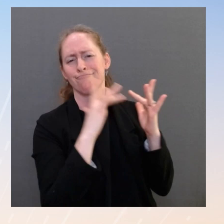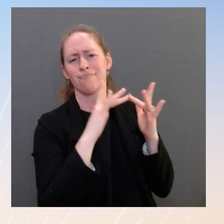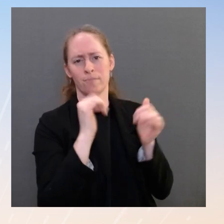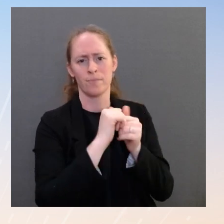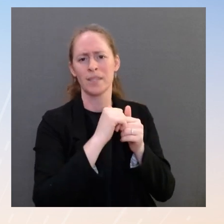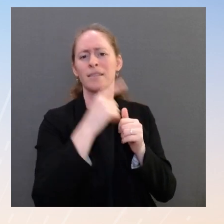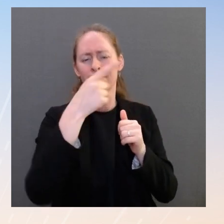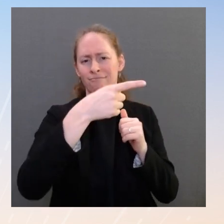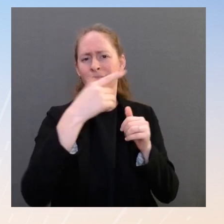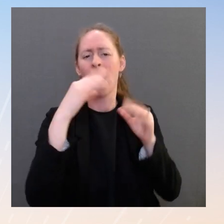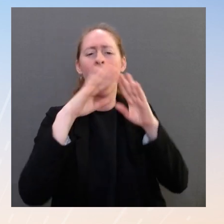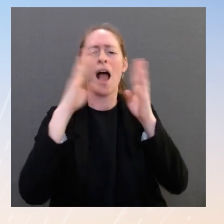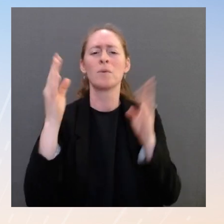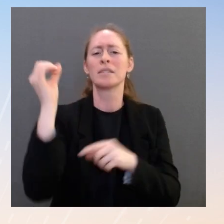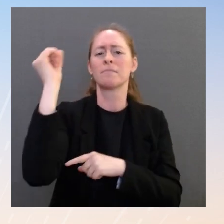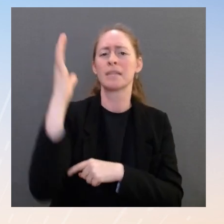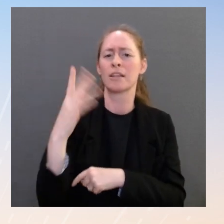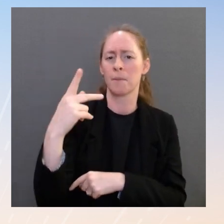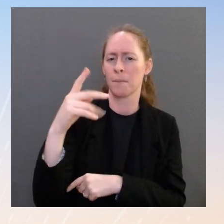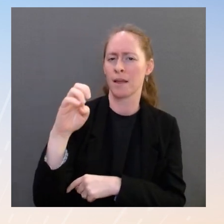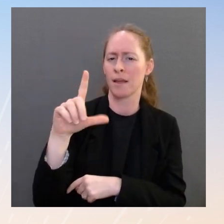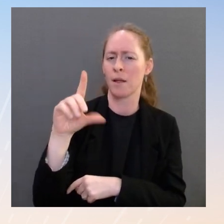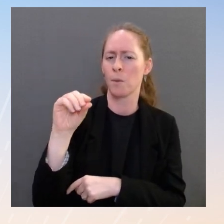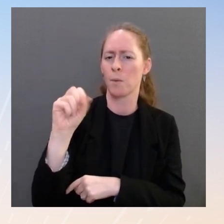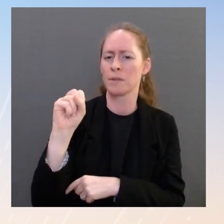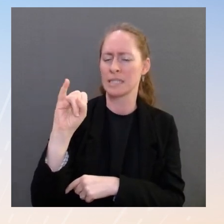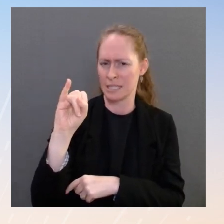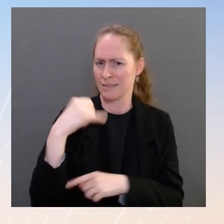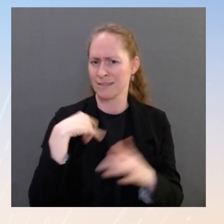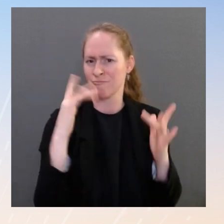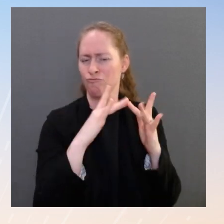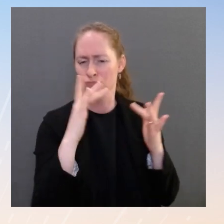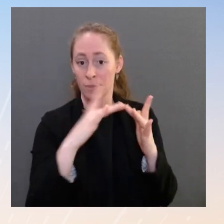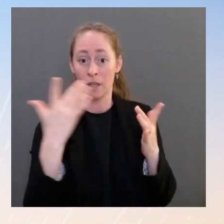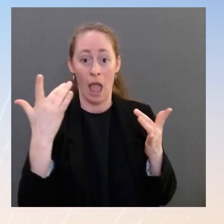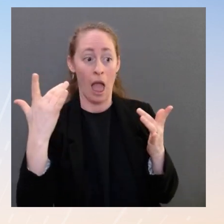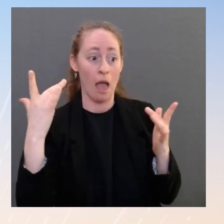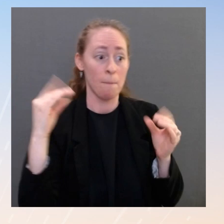I don't -- I don't have more to spell out or explain what her meaning was or what "defeat it" means or doesn't mean.